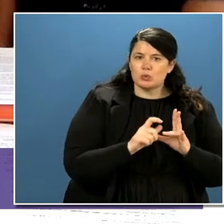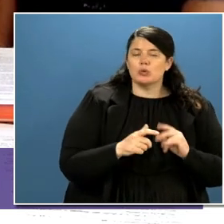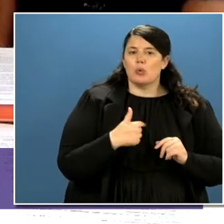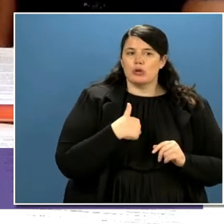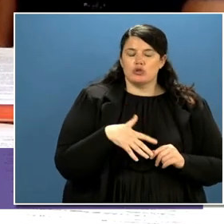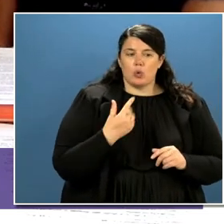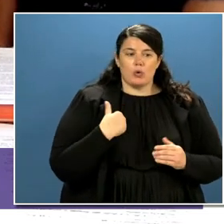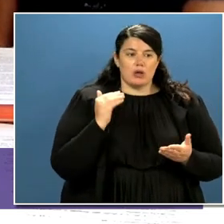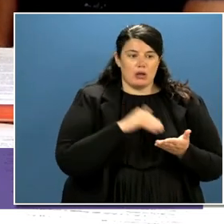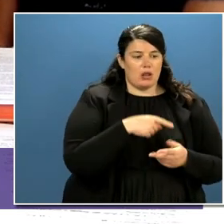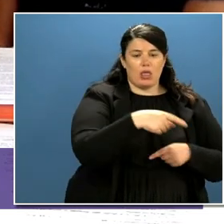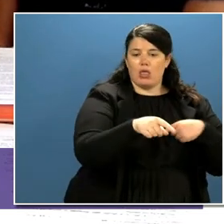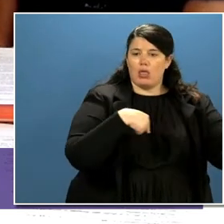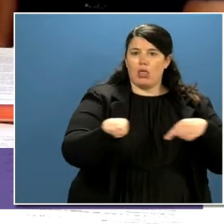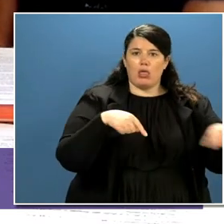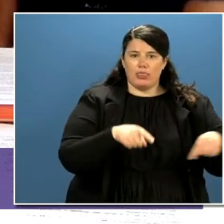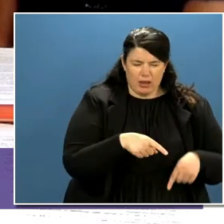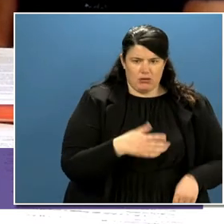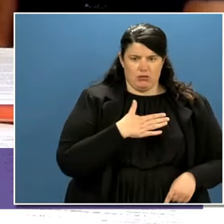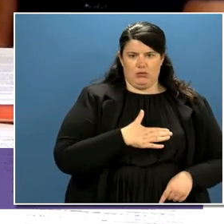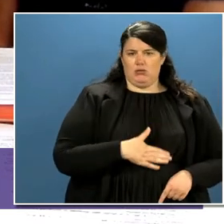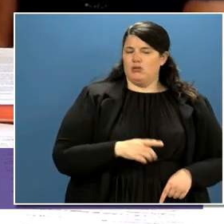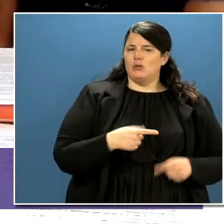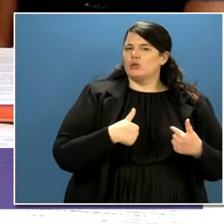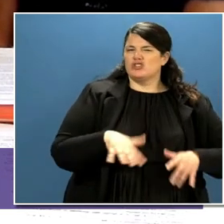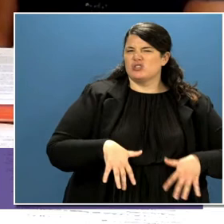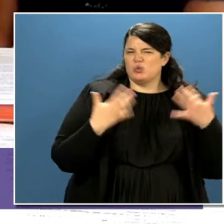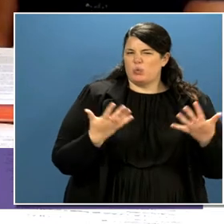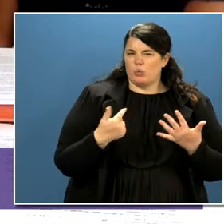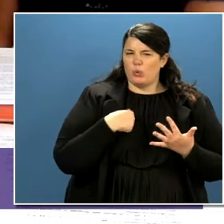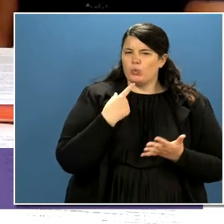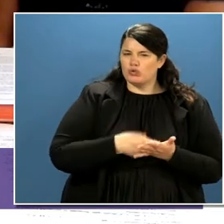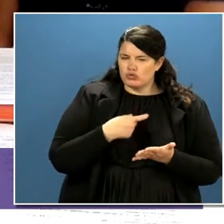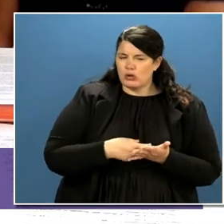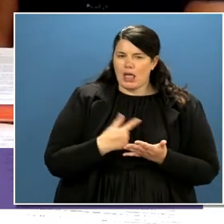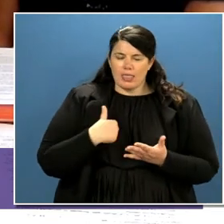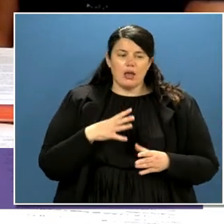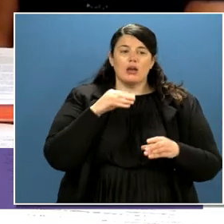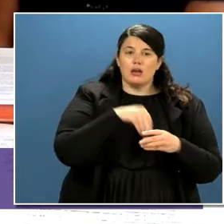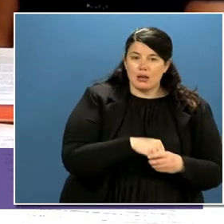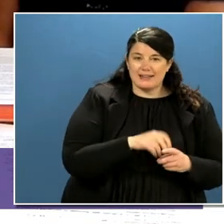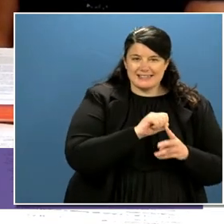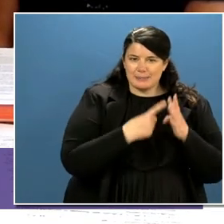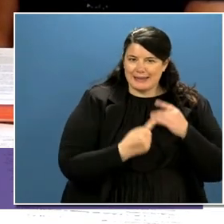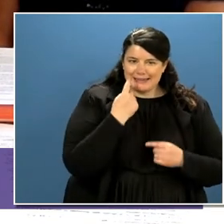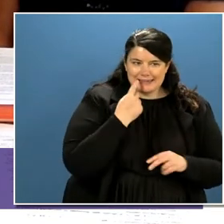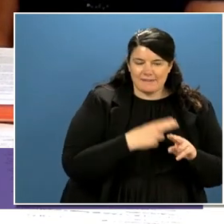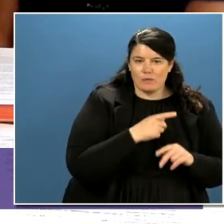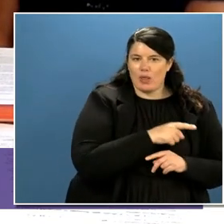we are implementing disability projects, training, plans, whatever, and I think